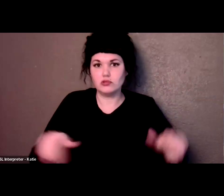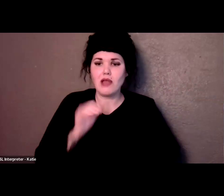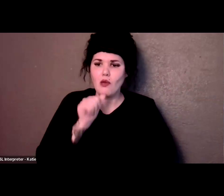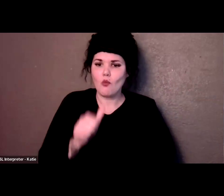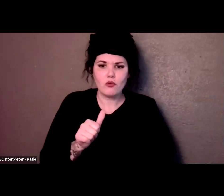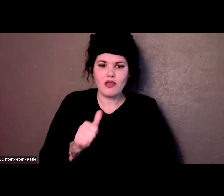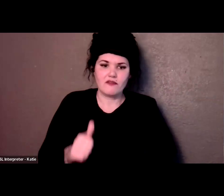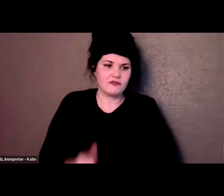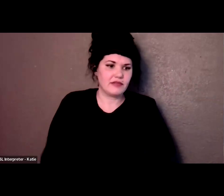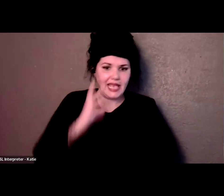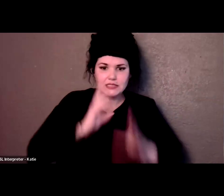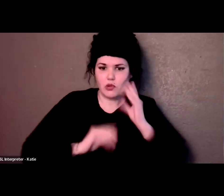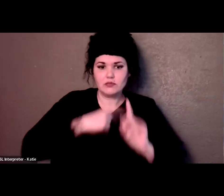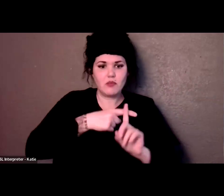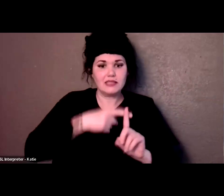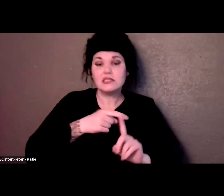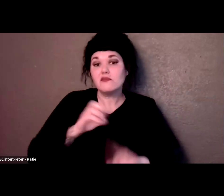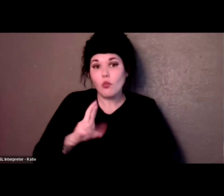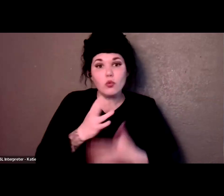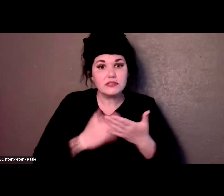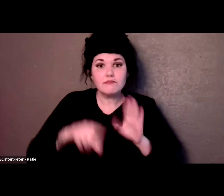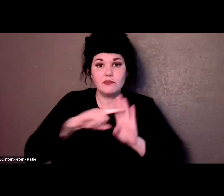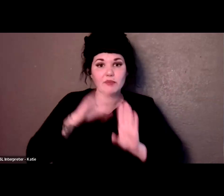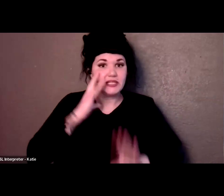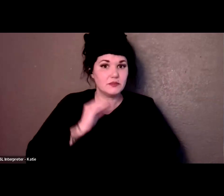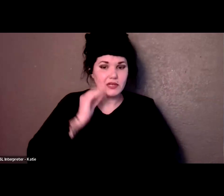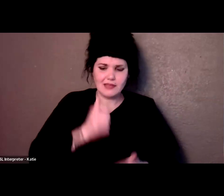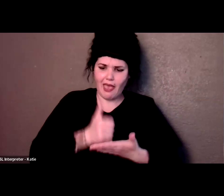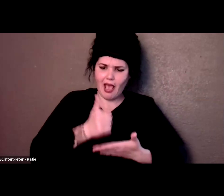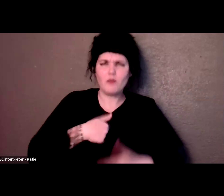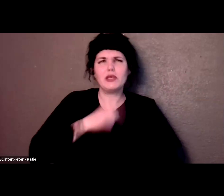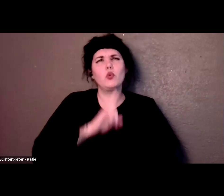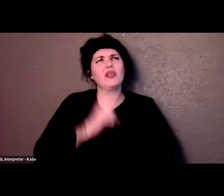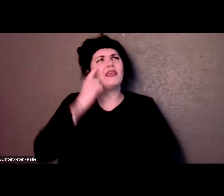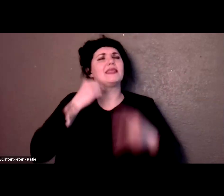forced me to think critically of who I am. We are a community that isn't afraid to be wrong,